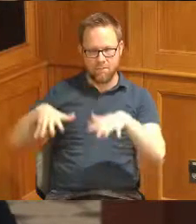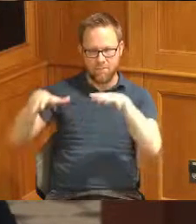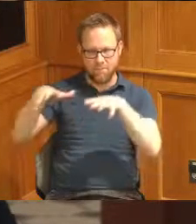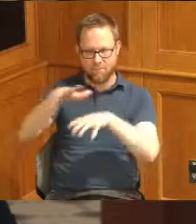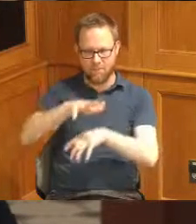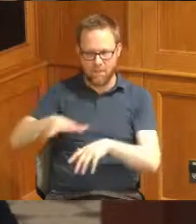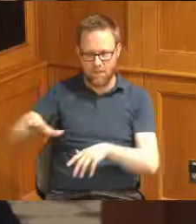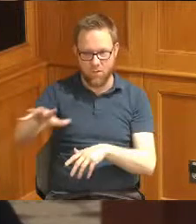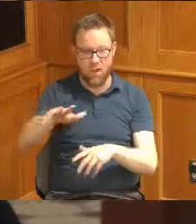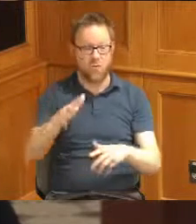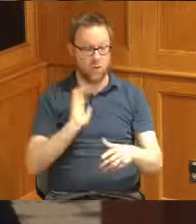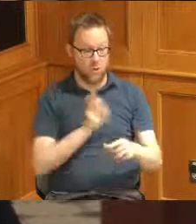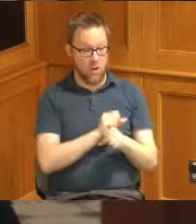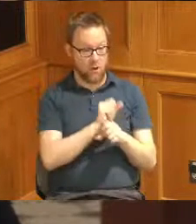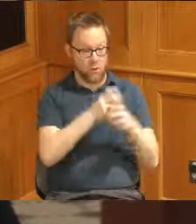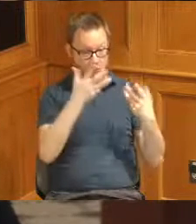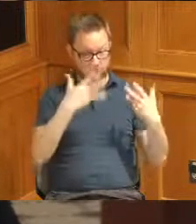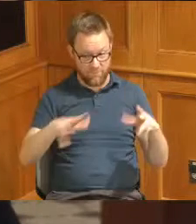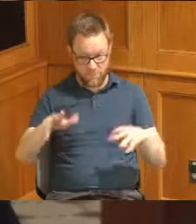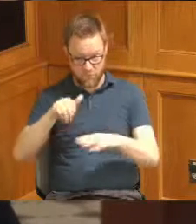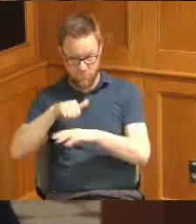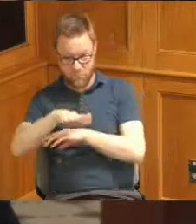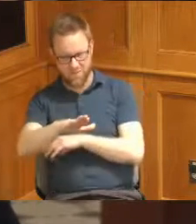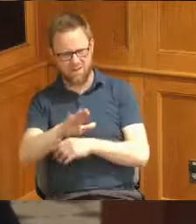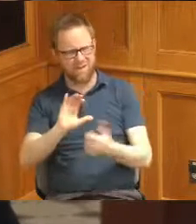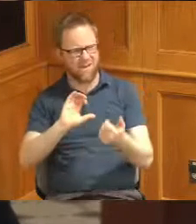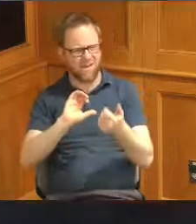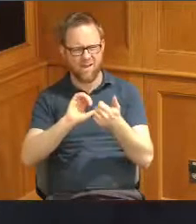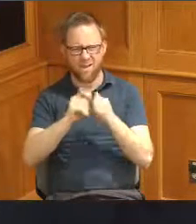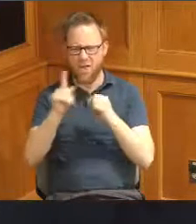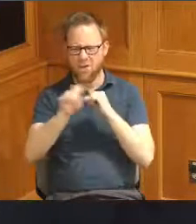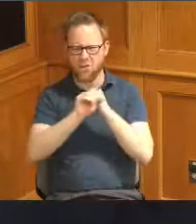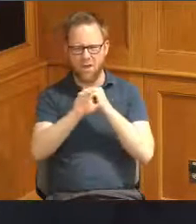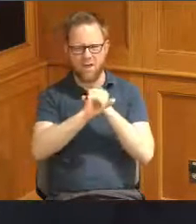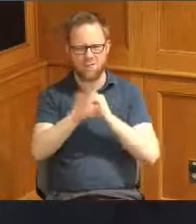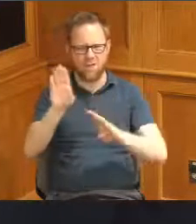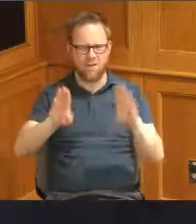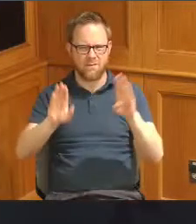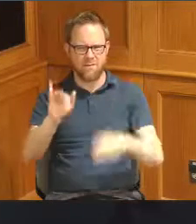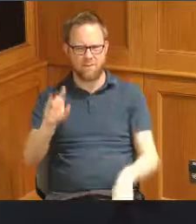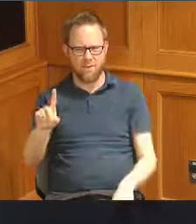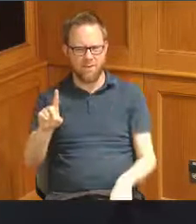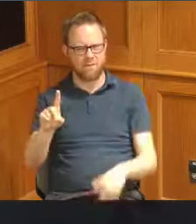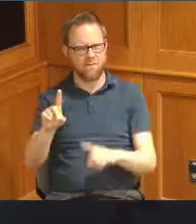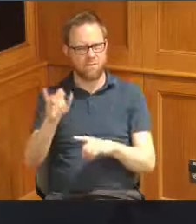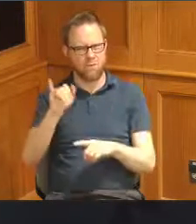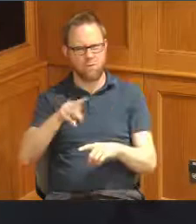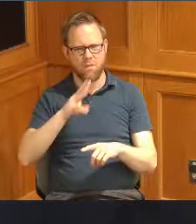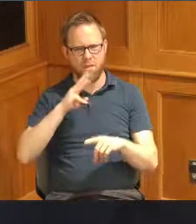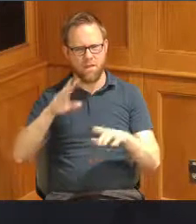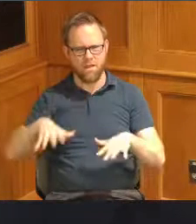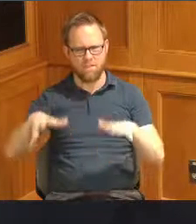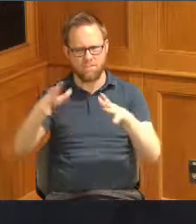is completed so how do you advertise your bids for a flood plain reconfiguration if